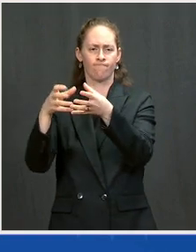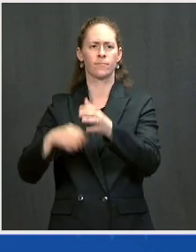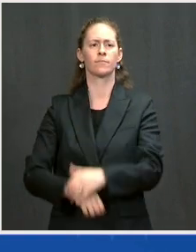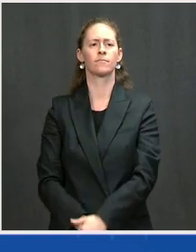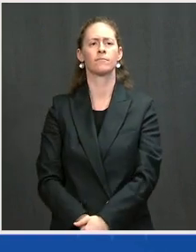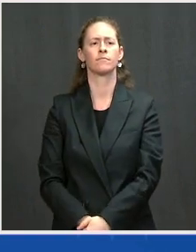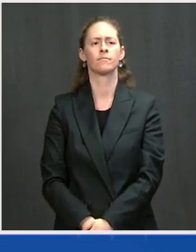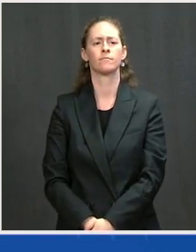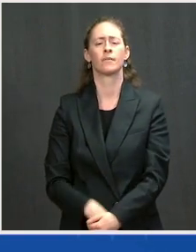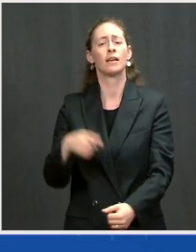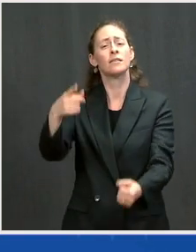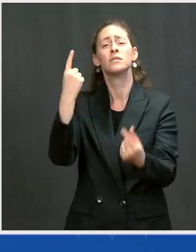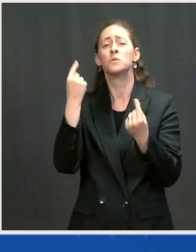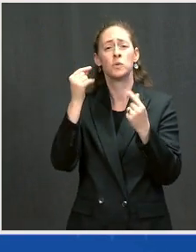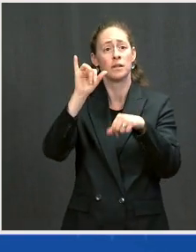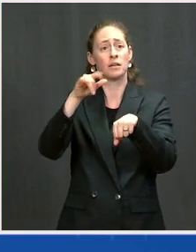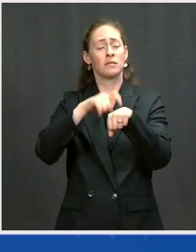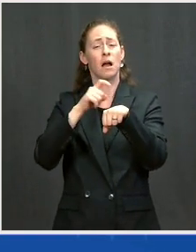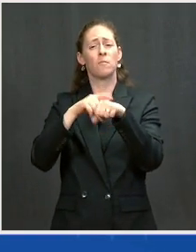when he was chosen to command that company.